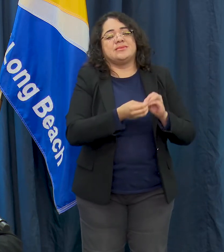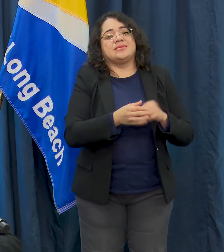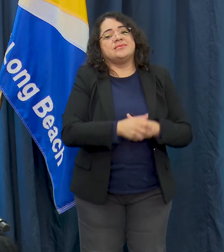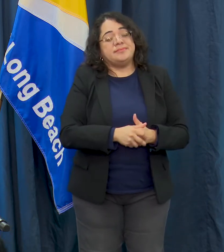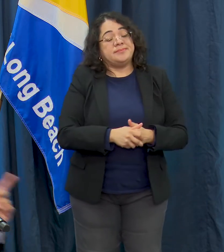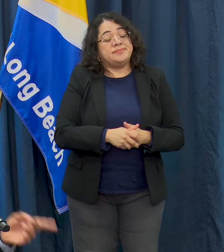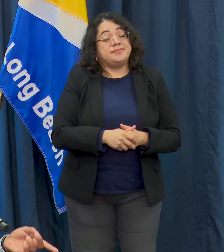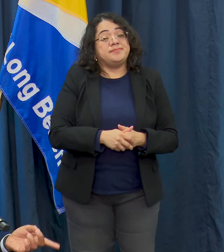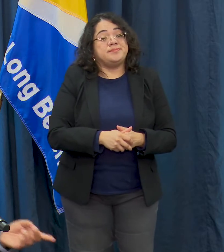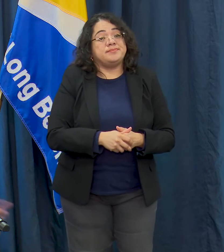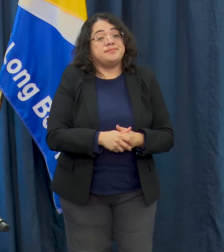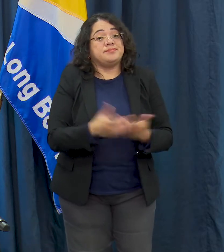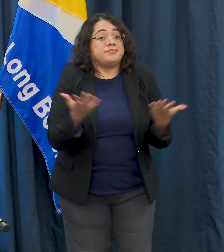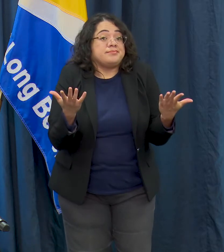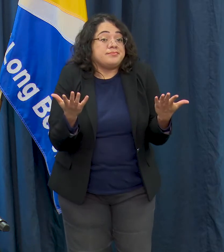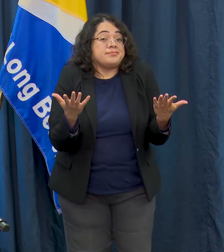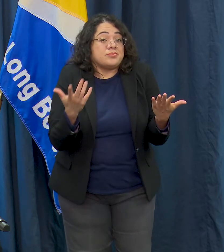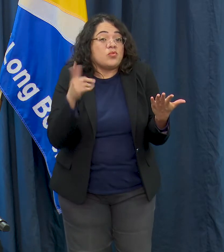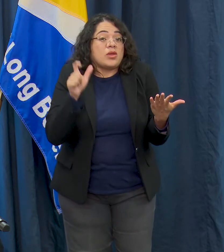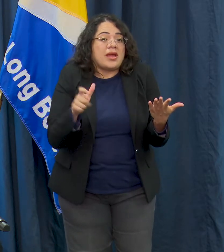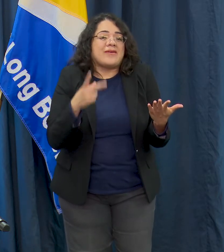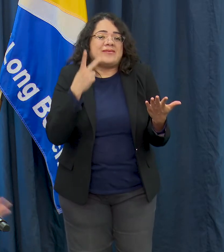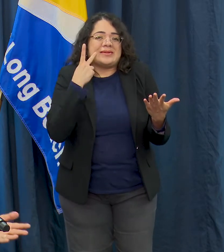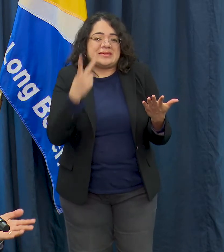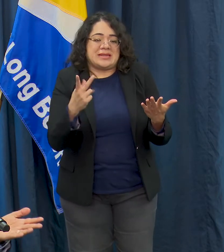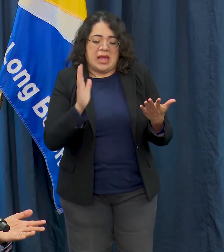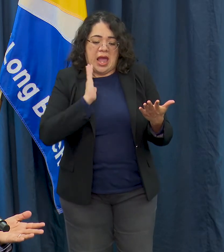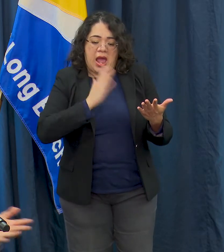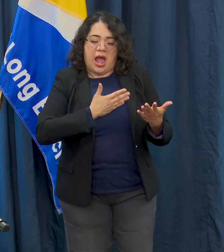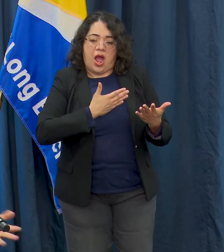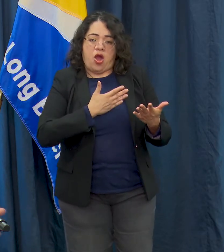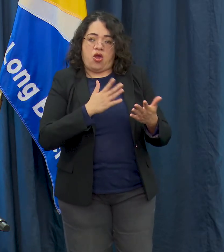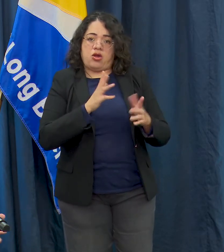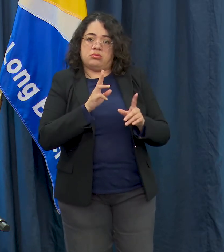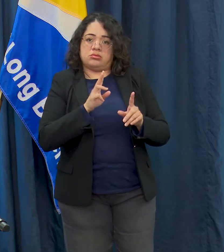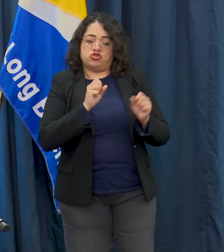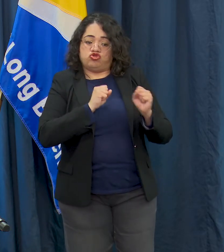we've already done is going to have an impact.We might get bad news that